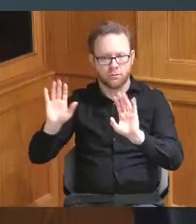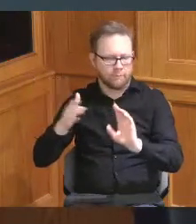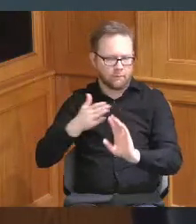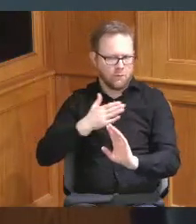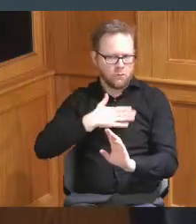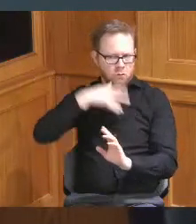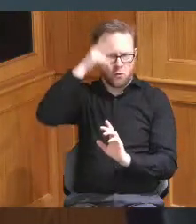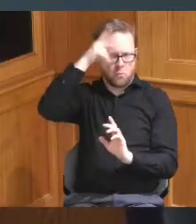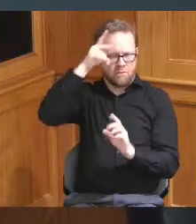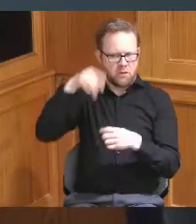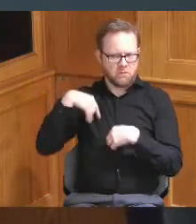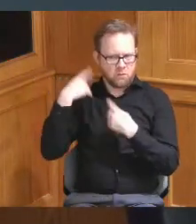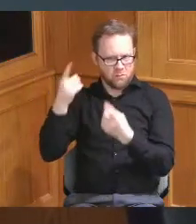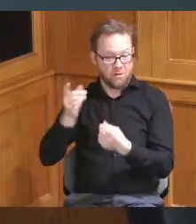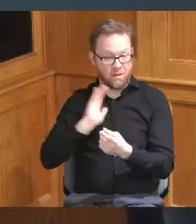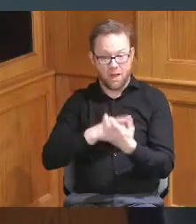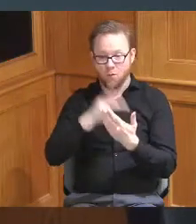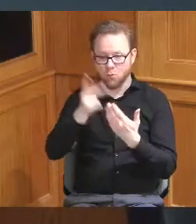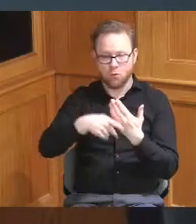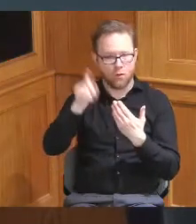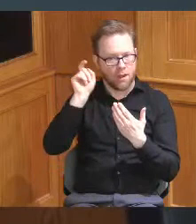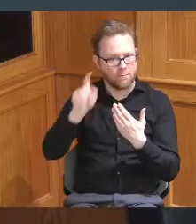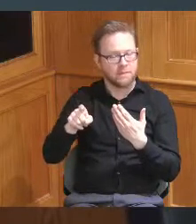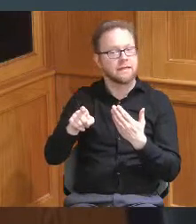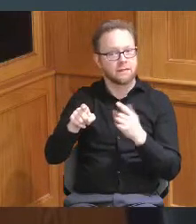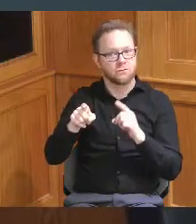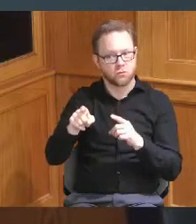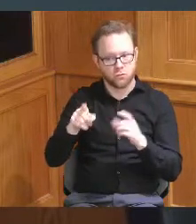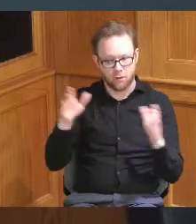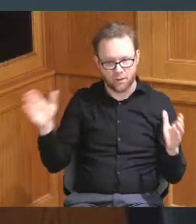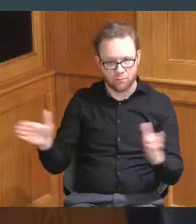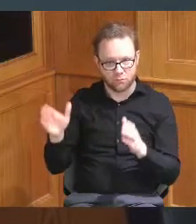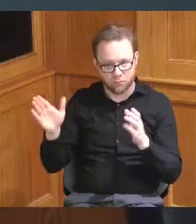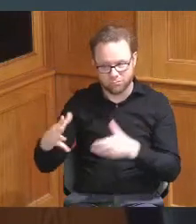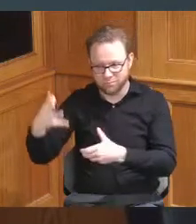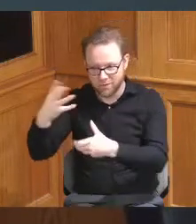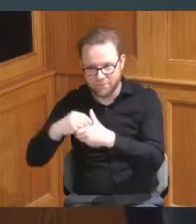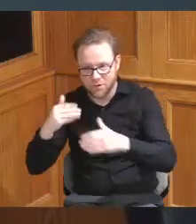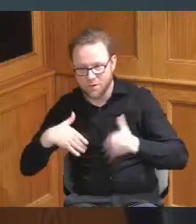we must get our program to the youth before the street program gets to the youth a program will